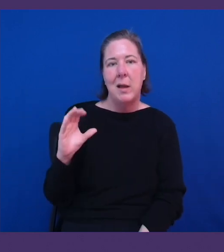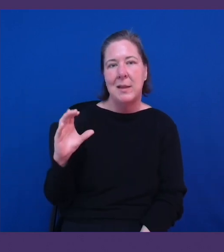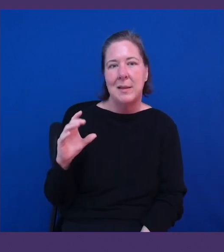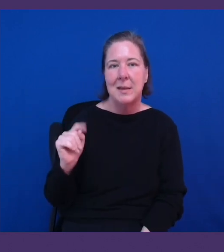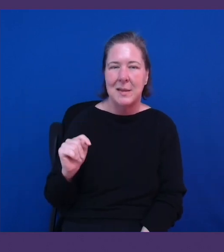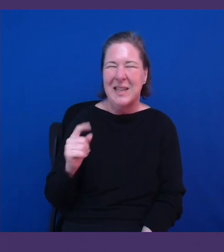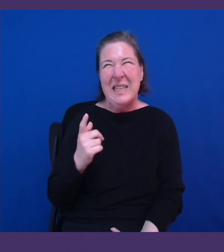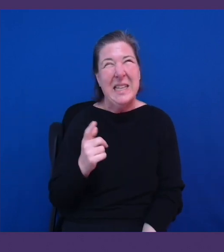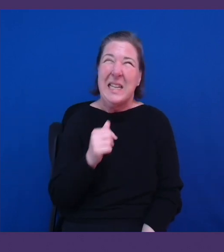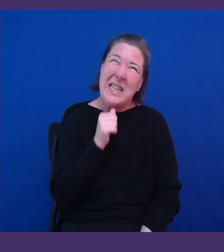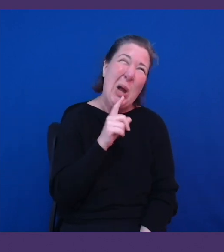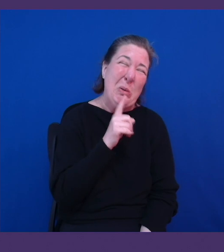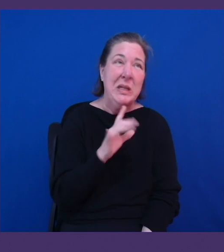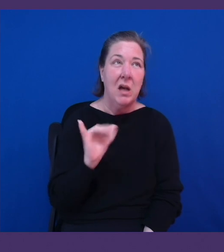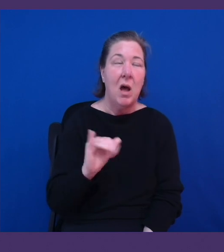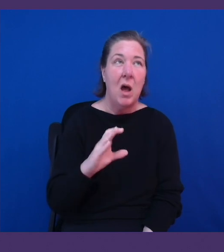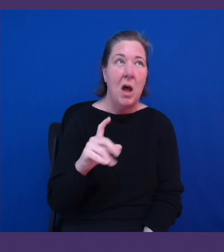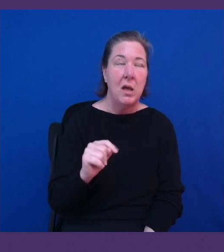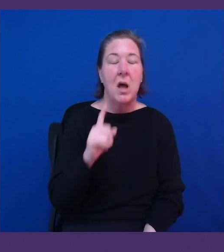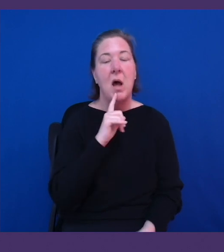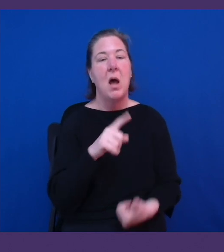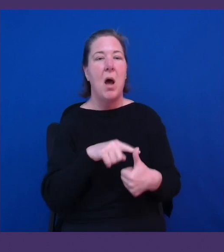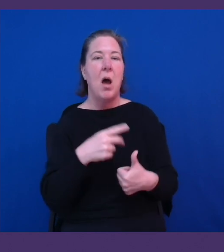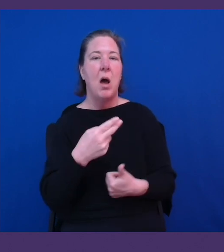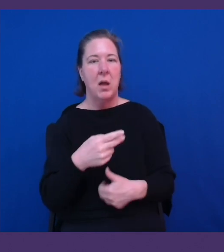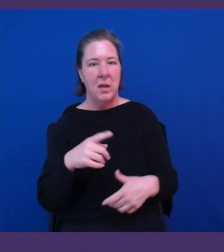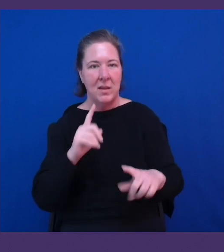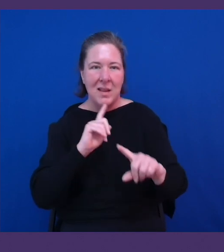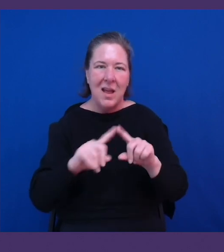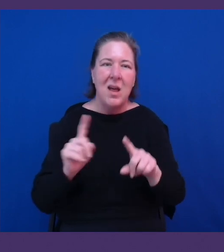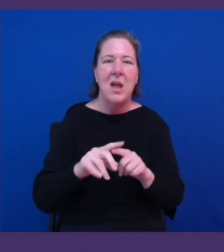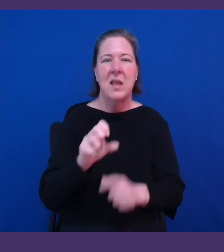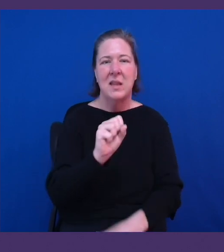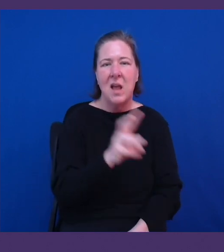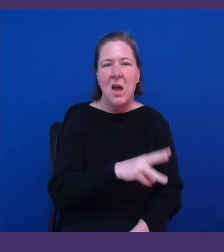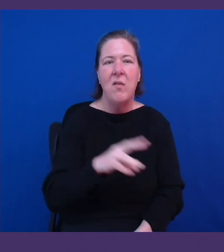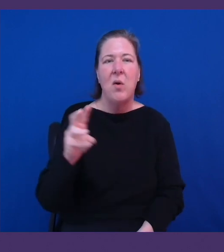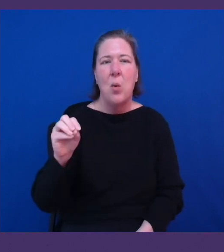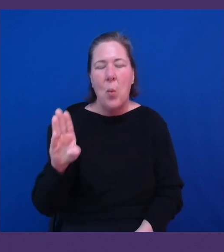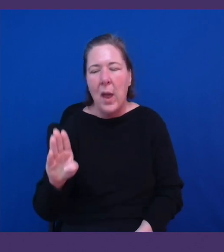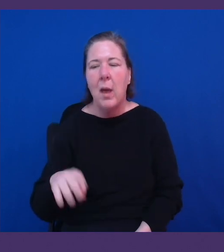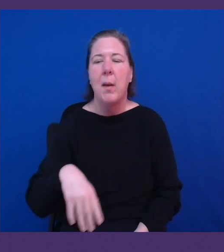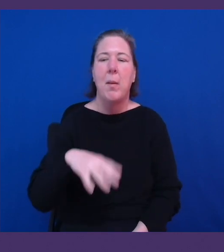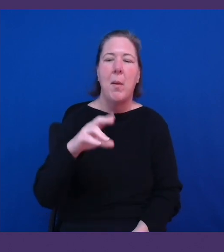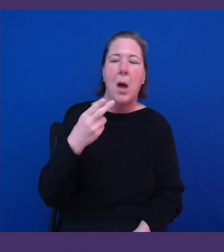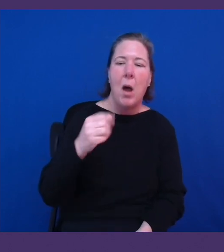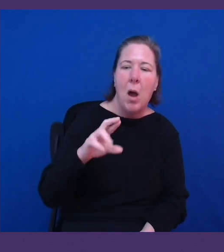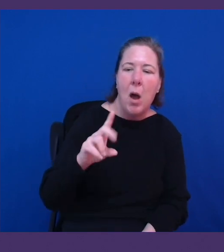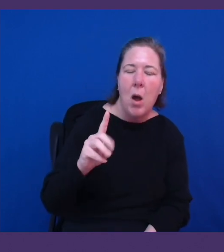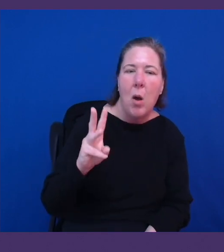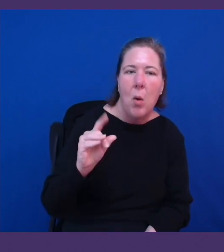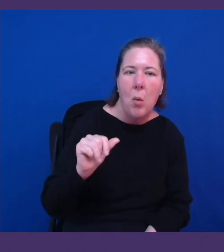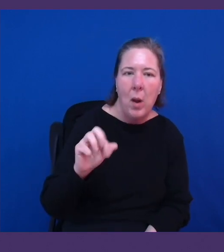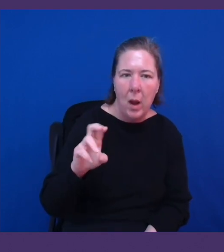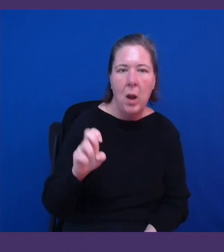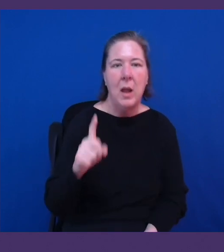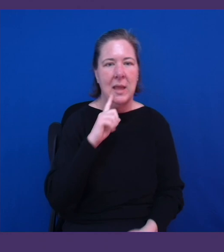but it's hardware, software, web. There's a lot of things in it. So, it has annexes to say, this annex --